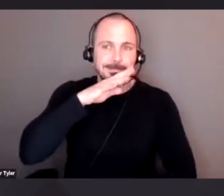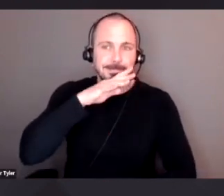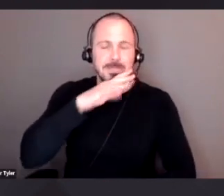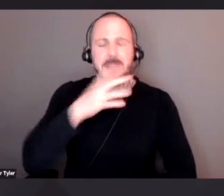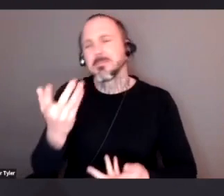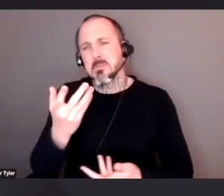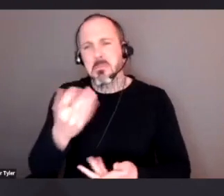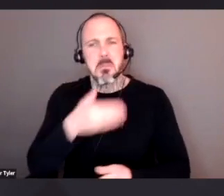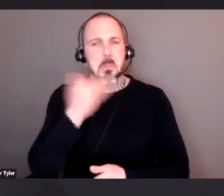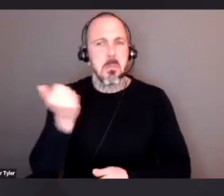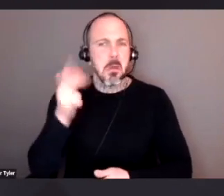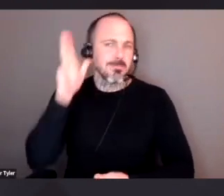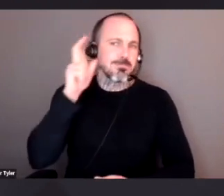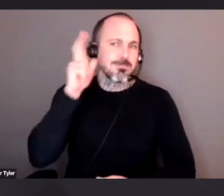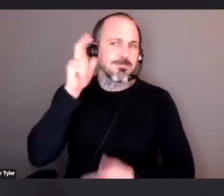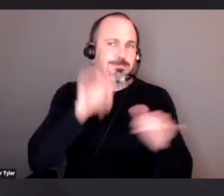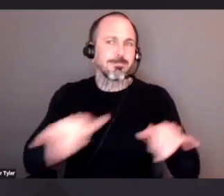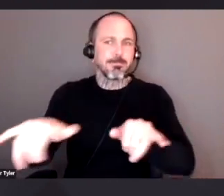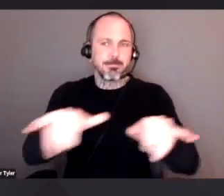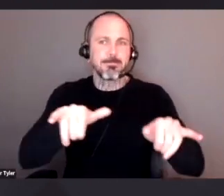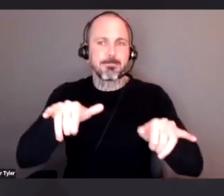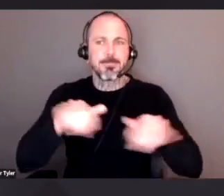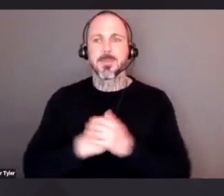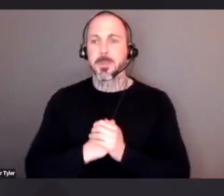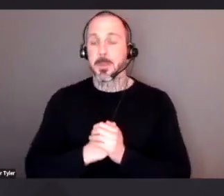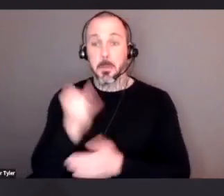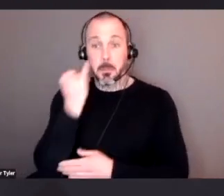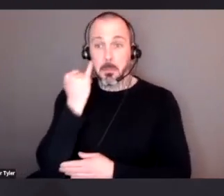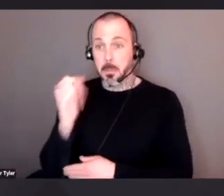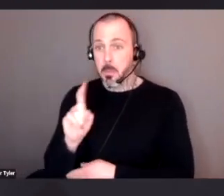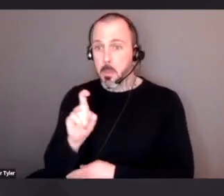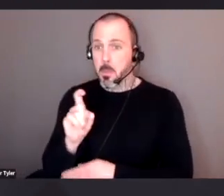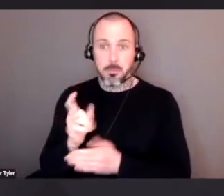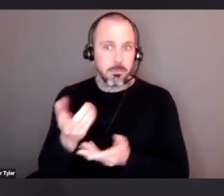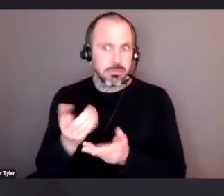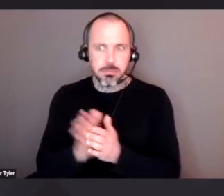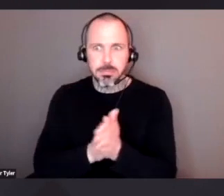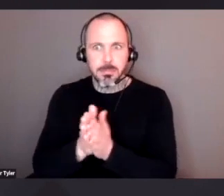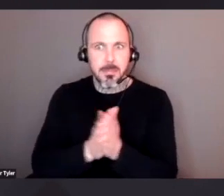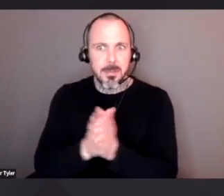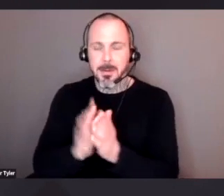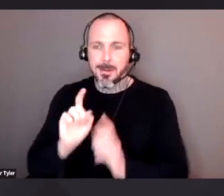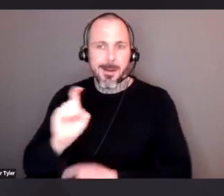during the presentation. I encourage you to ask questions through the Q and A feature at the bottom of your screen.